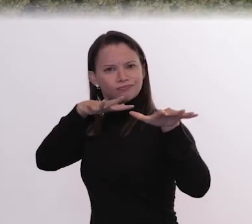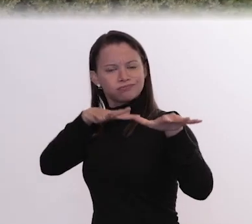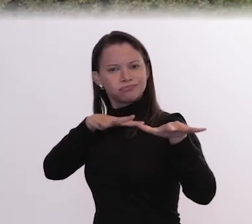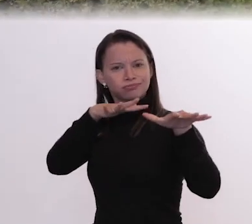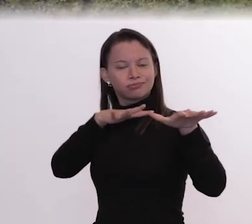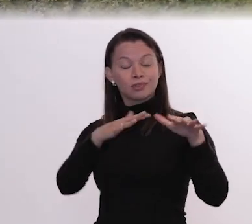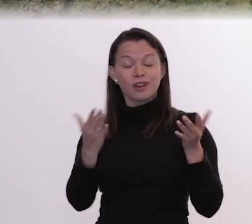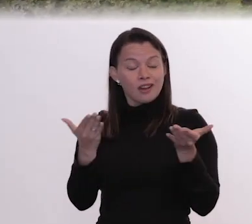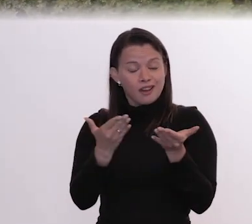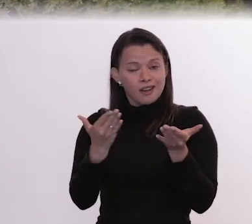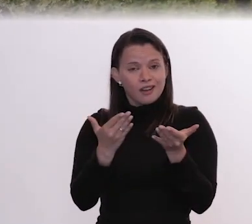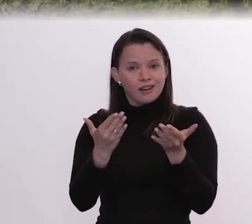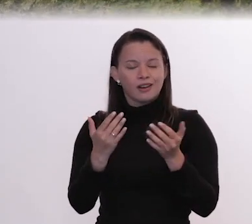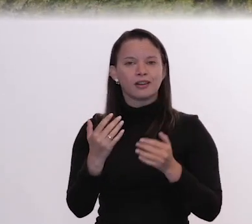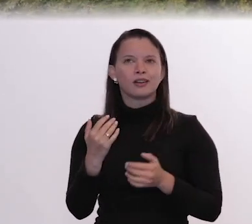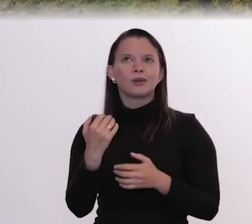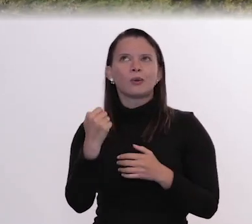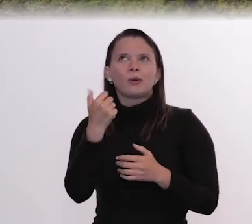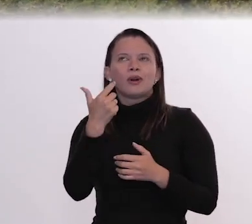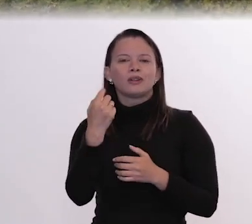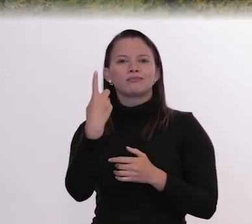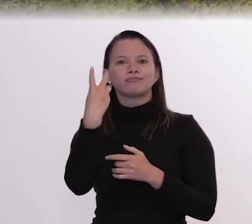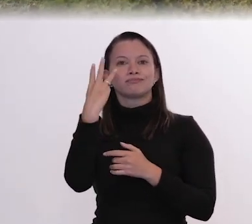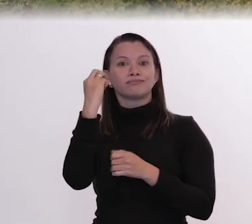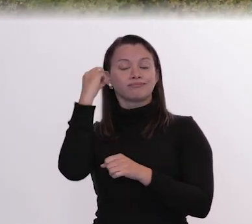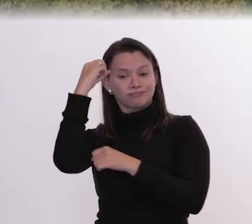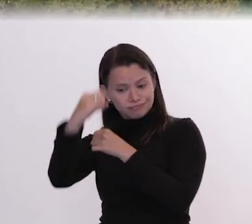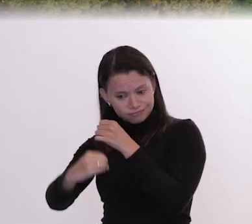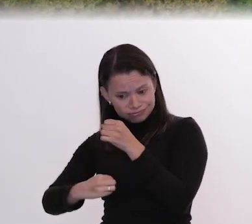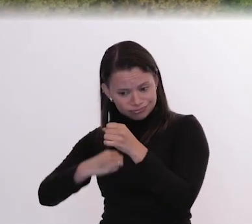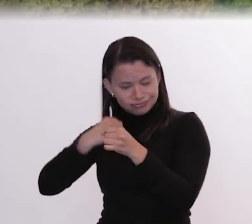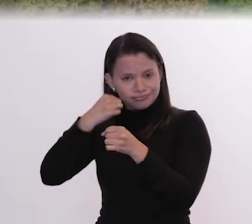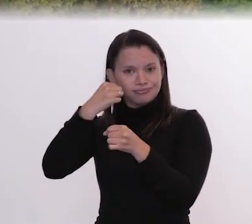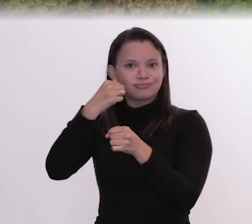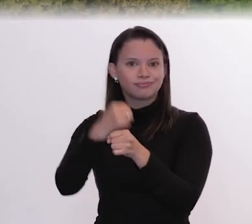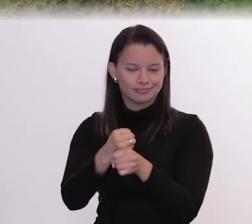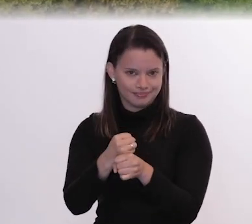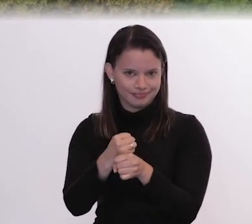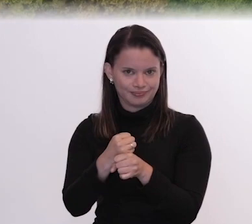was built, it still maintains this tradition.